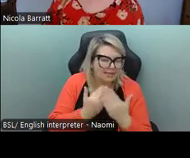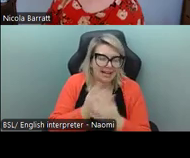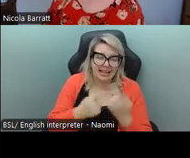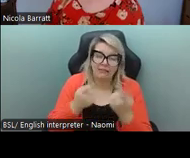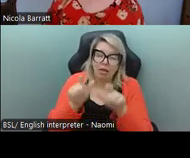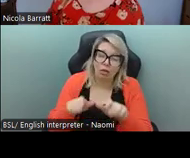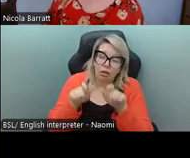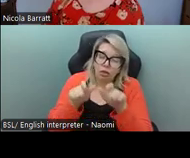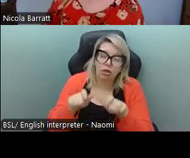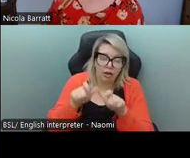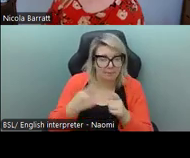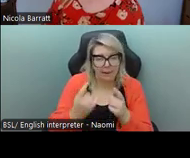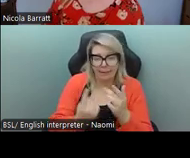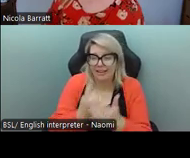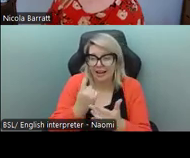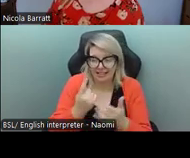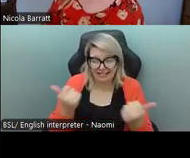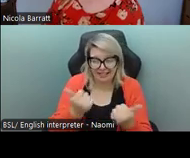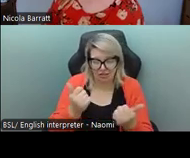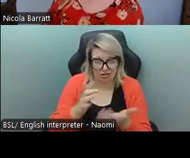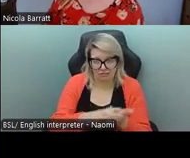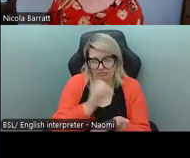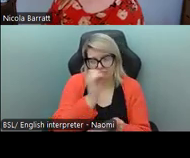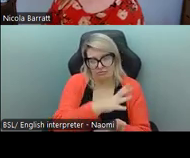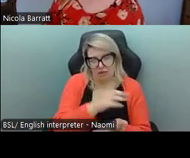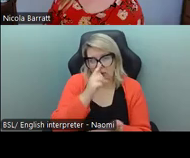If they've passed, to get rid of them, click on those three dots again,